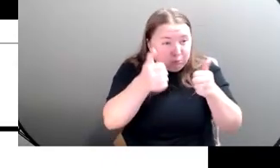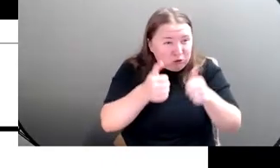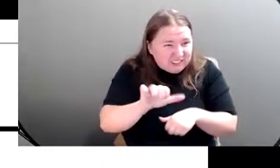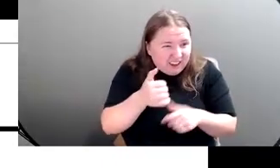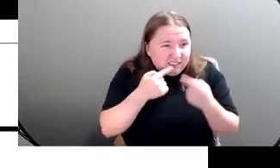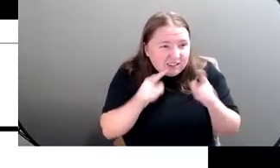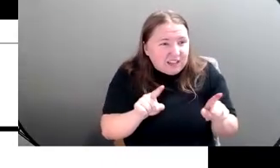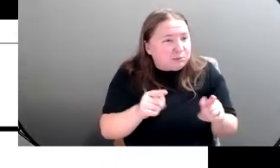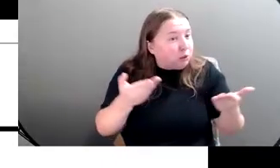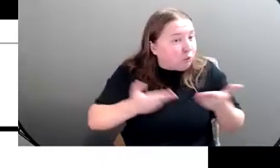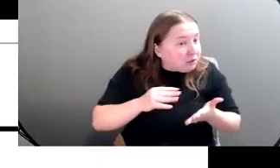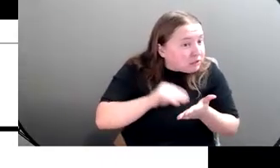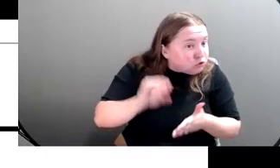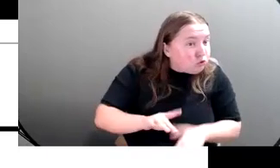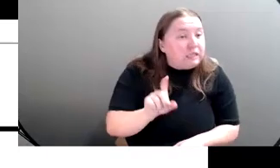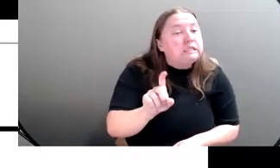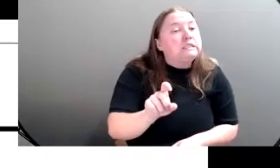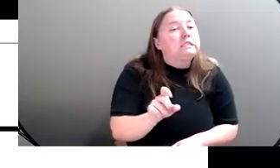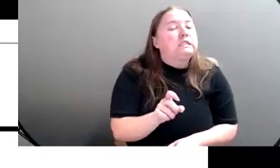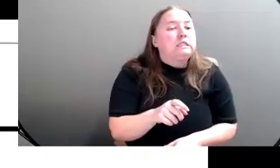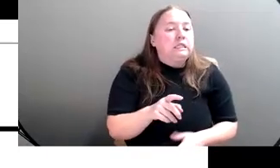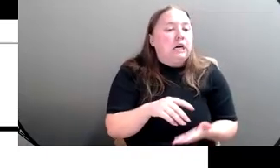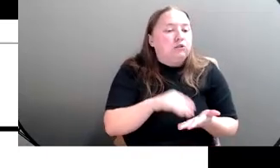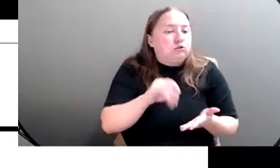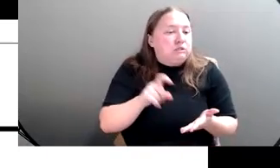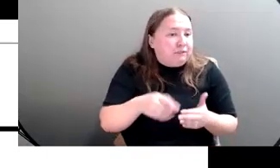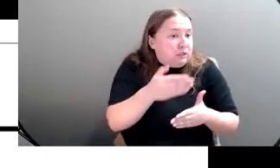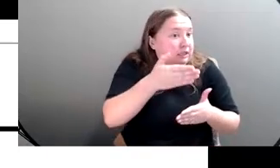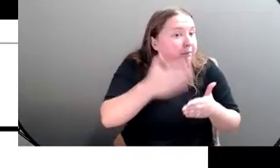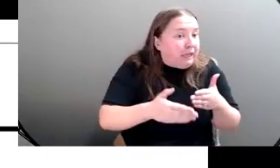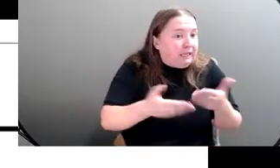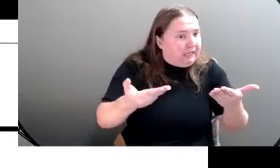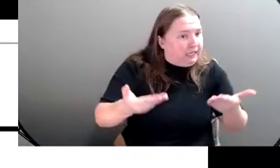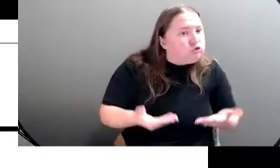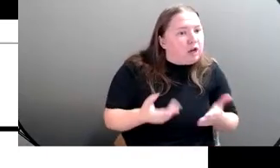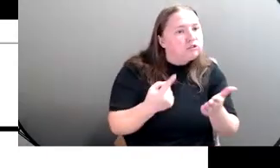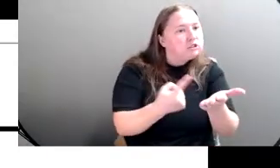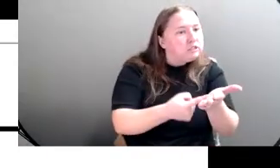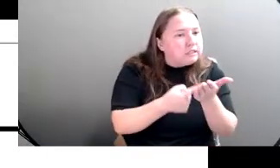Welcome to the students. Are they, having to complete an introduction, discussion or whatnot?